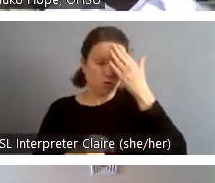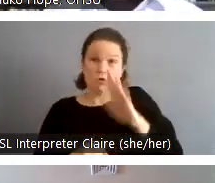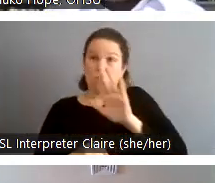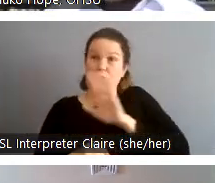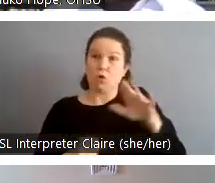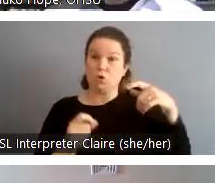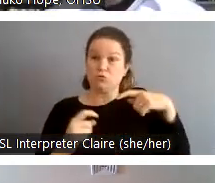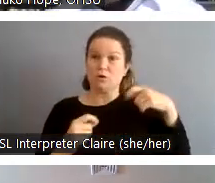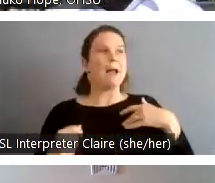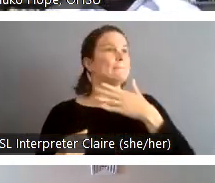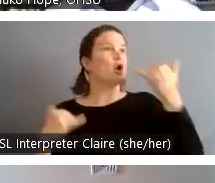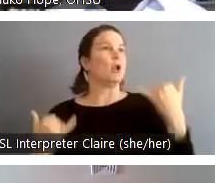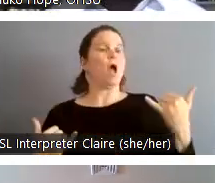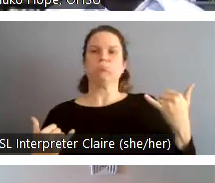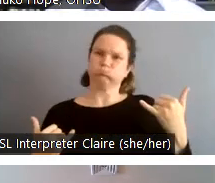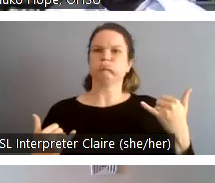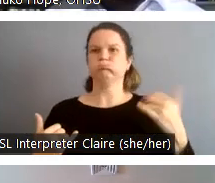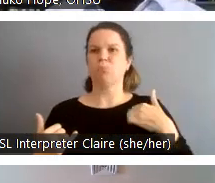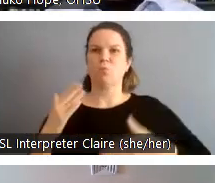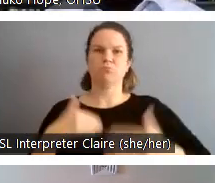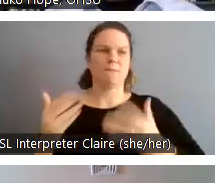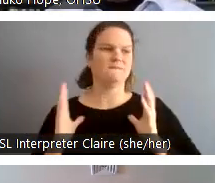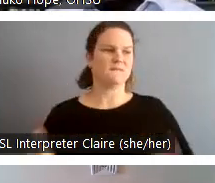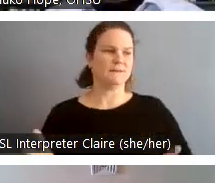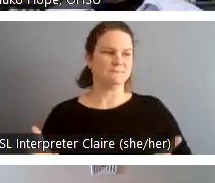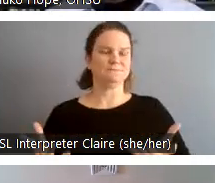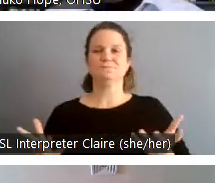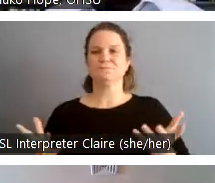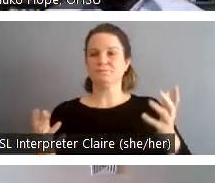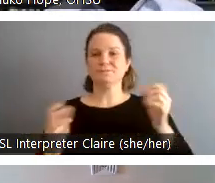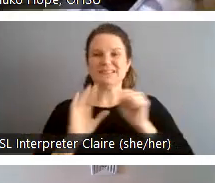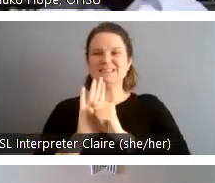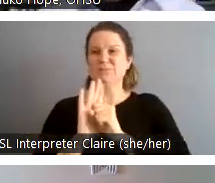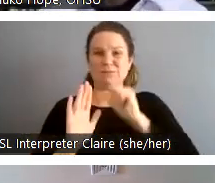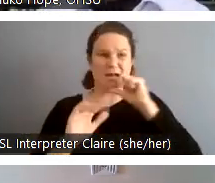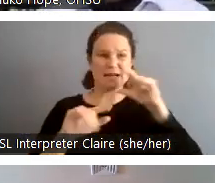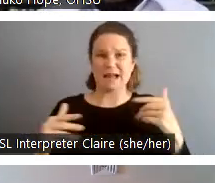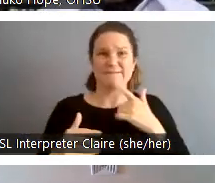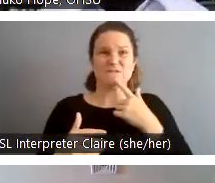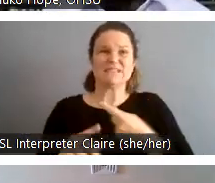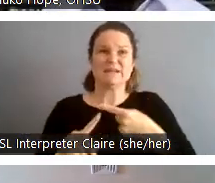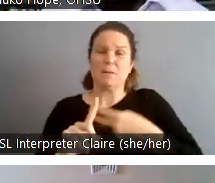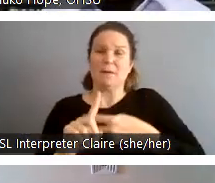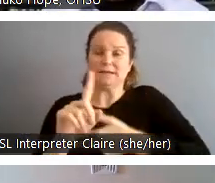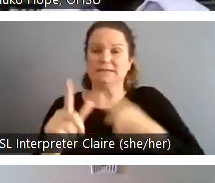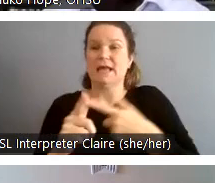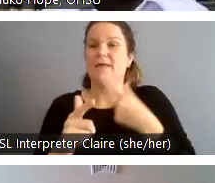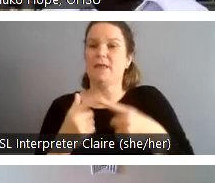I'm better now. I'm gonna be fine and my symptoms haven't been back for several months." And then you do something that